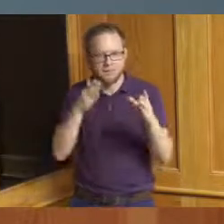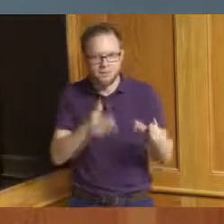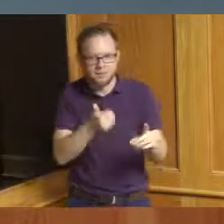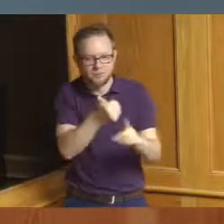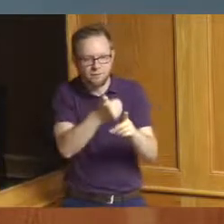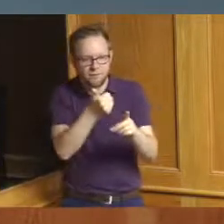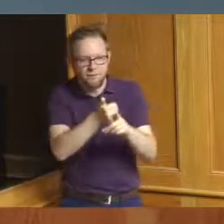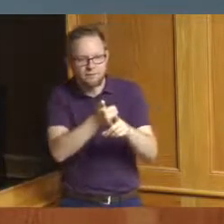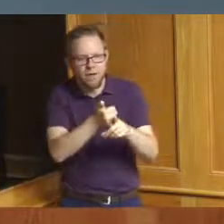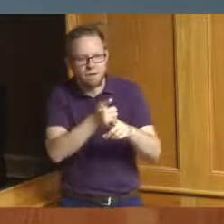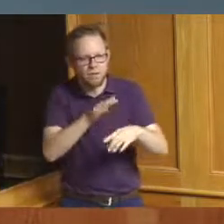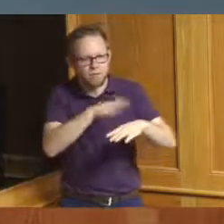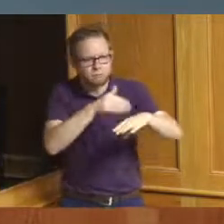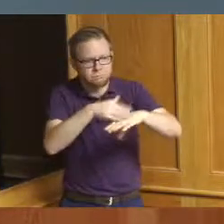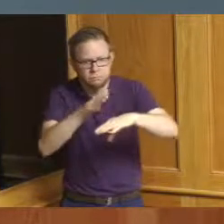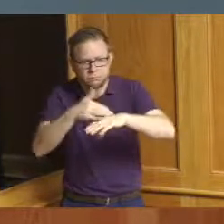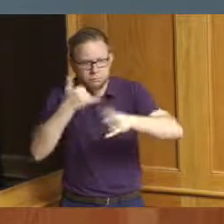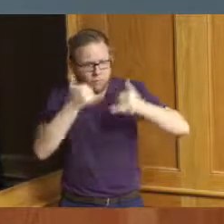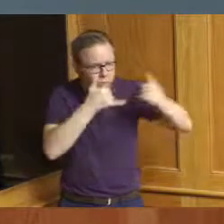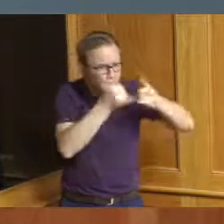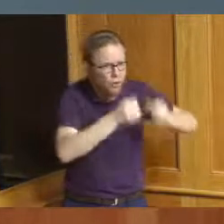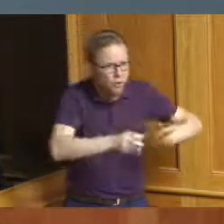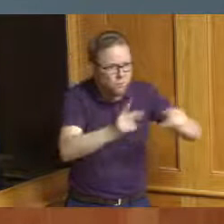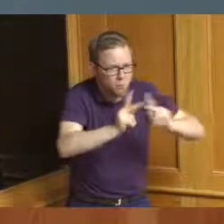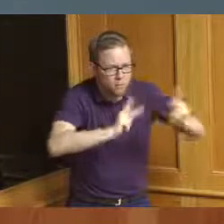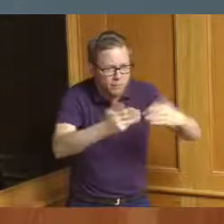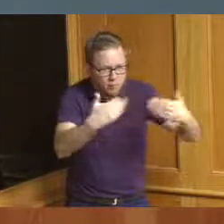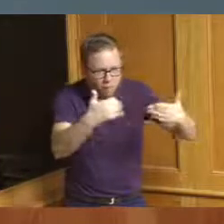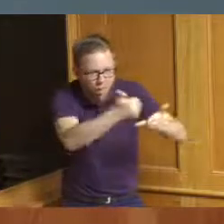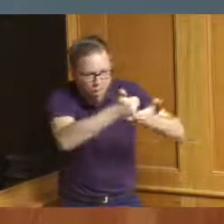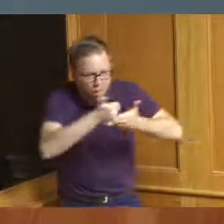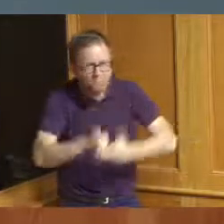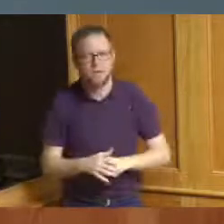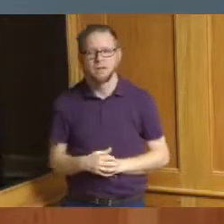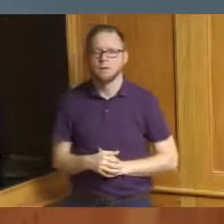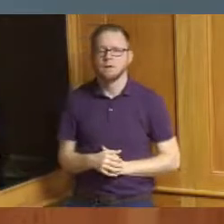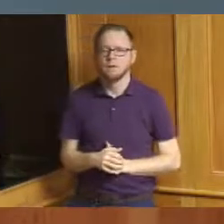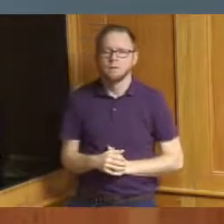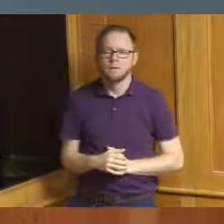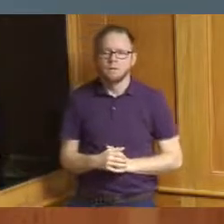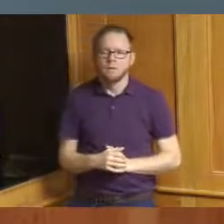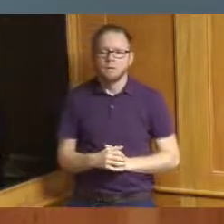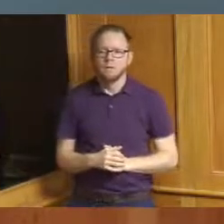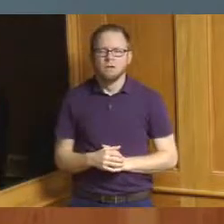so we certainly thank him for that and i just had a few words to say as it was mentioned earlier